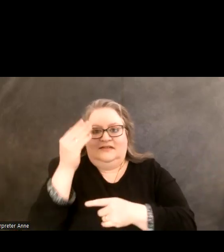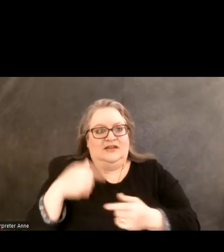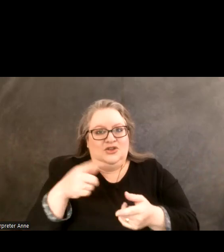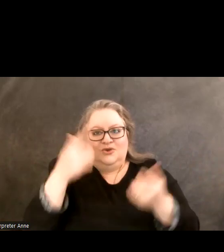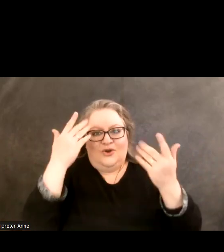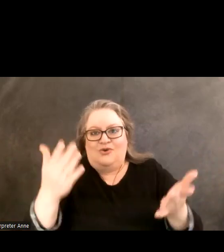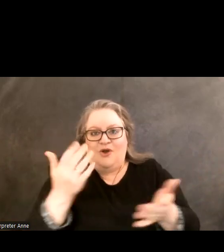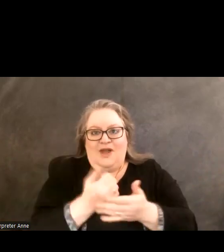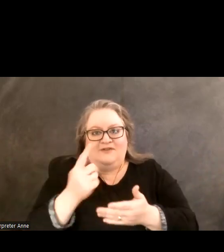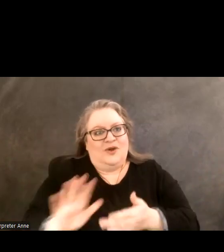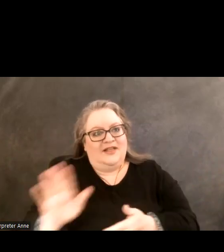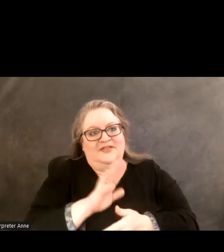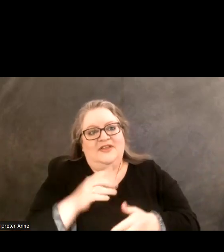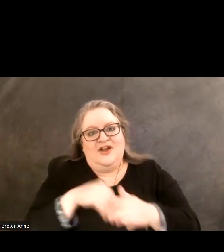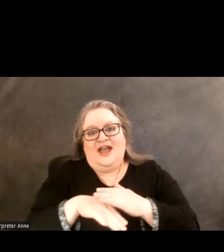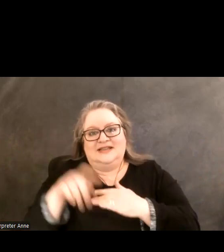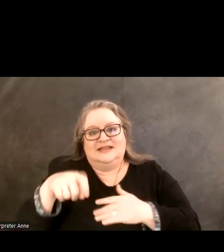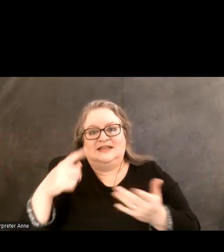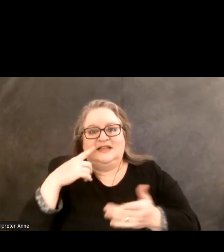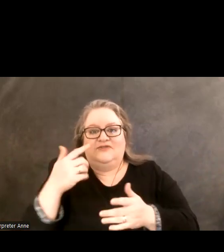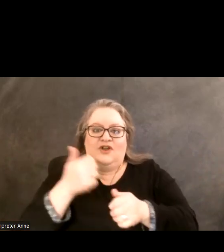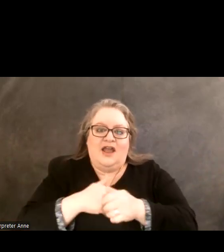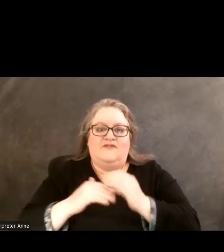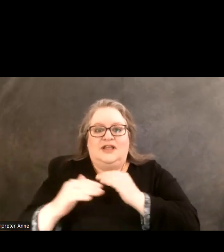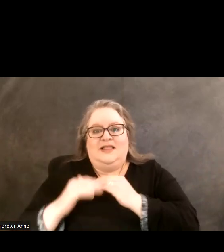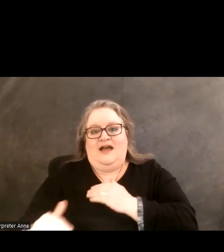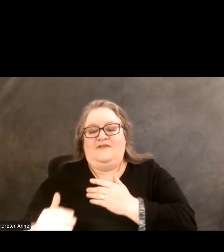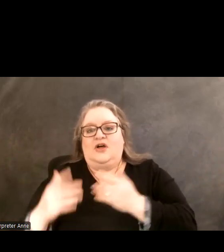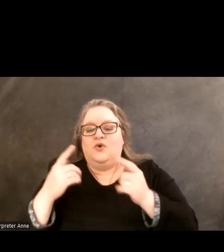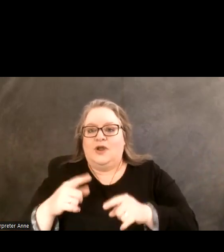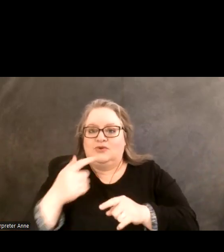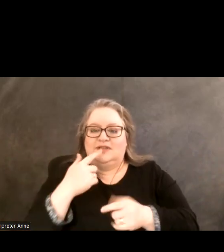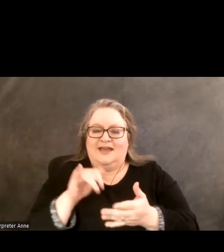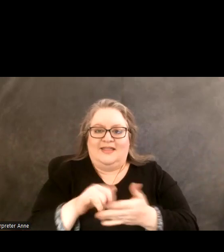access needs are on every level when you say that. No one ever